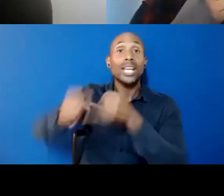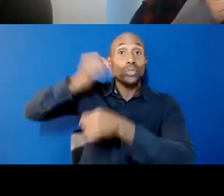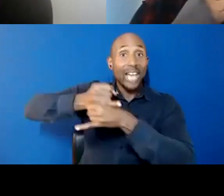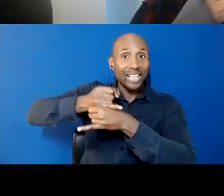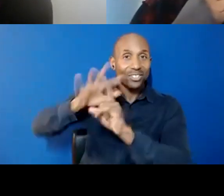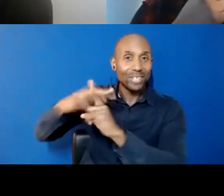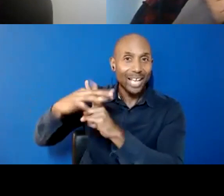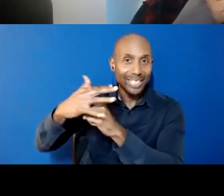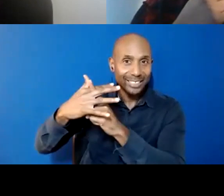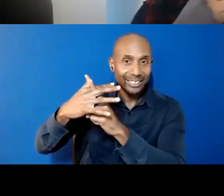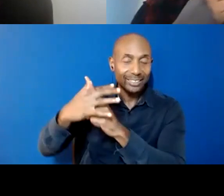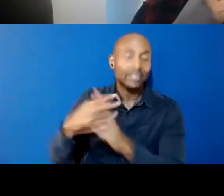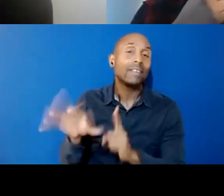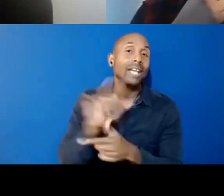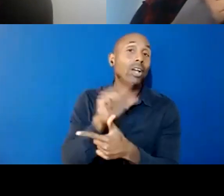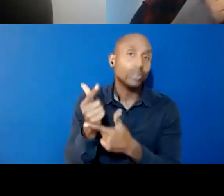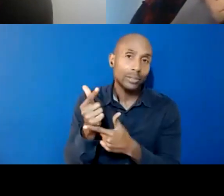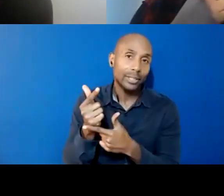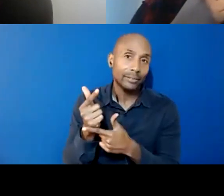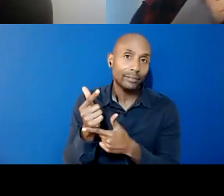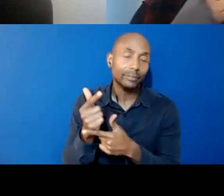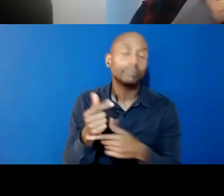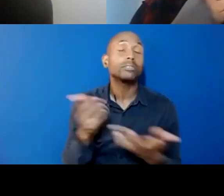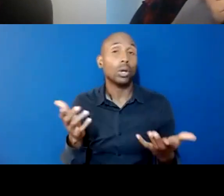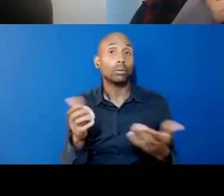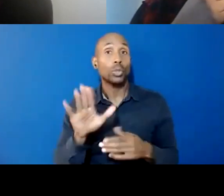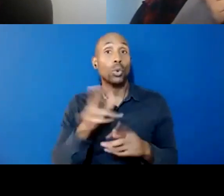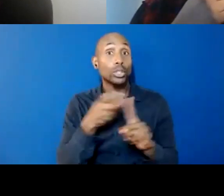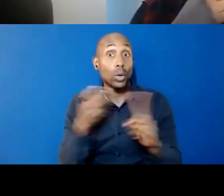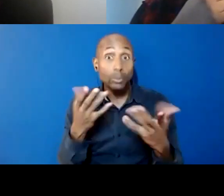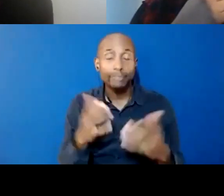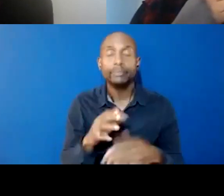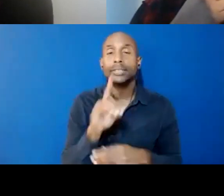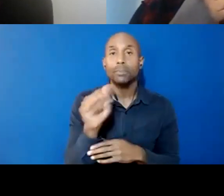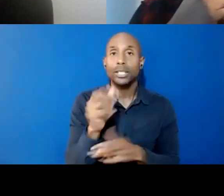that you use for that with the Disability Resource Center and the student housing.